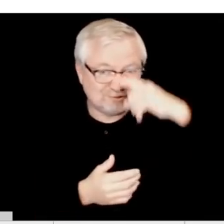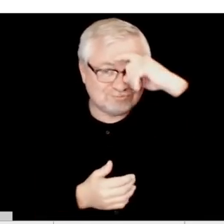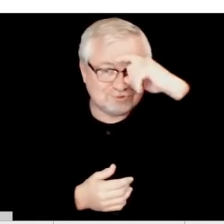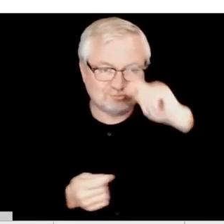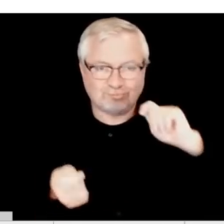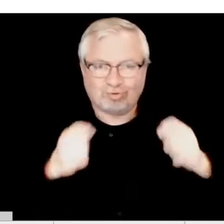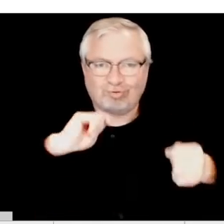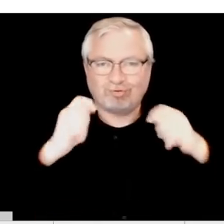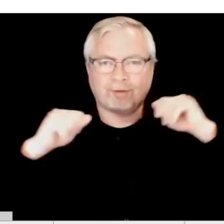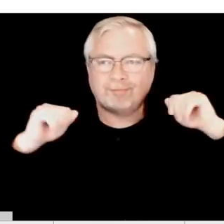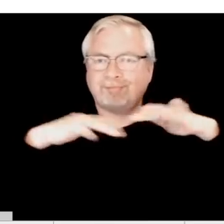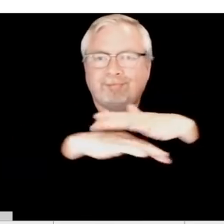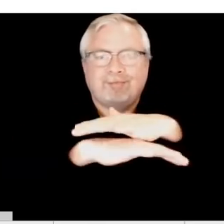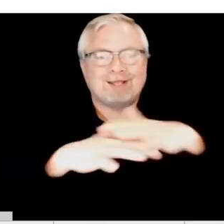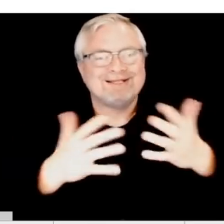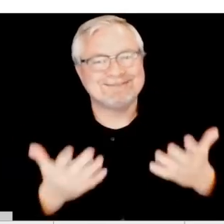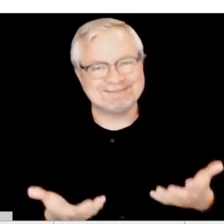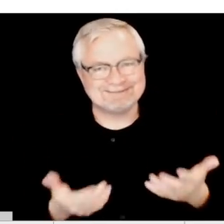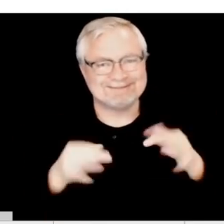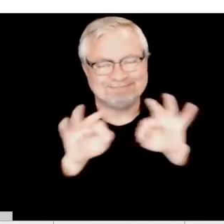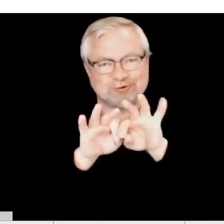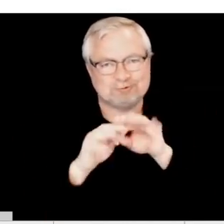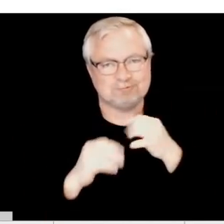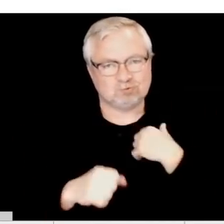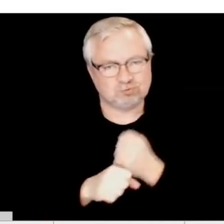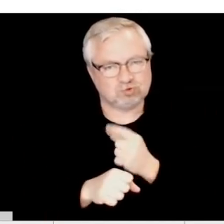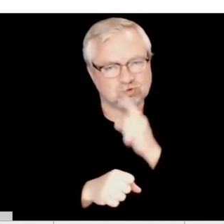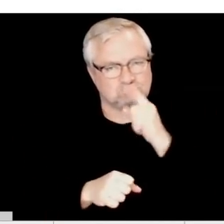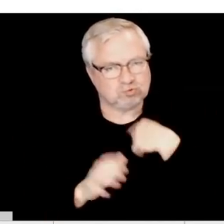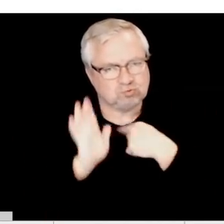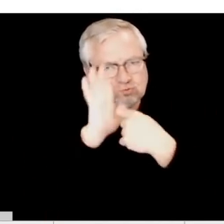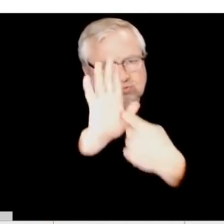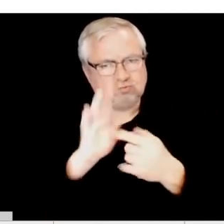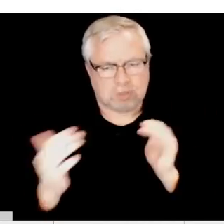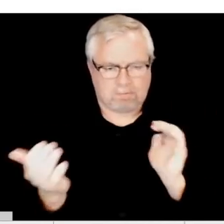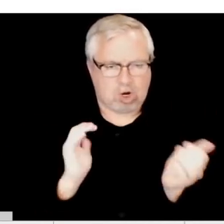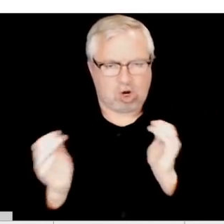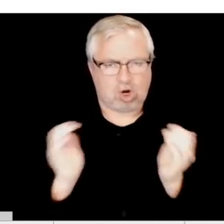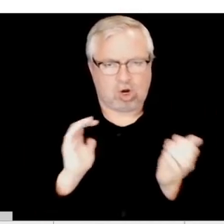We wanted to show you a one-to-one comparison between Version 2 and Version 3.